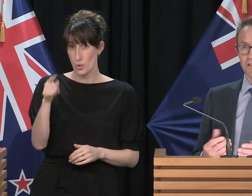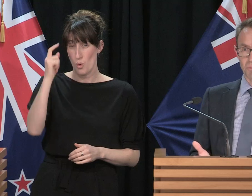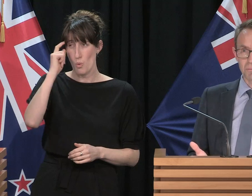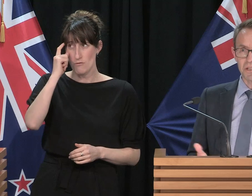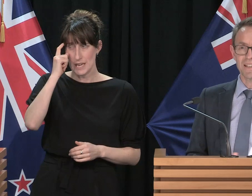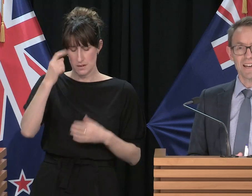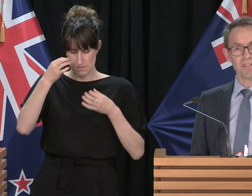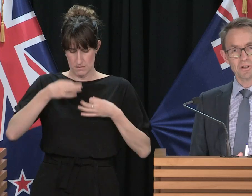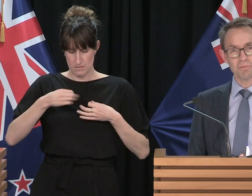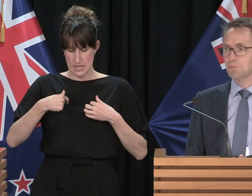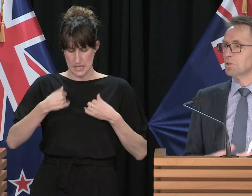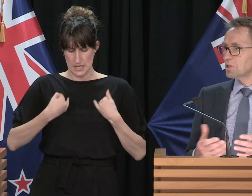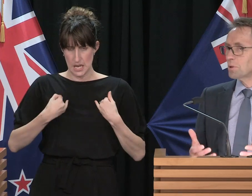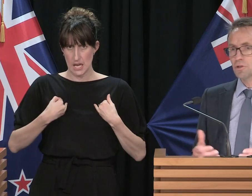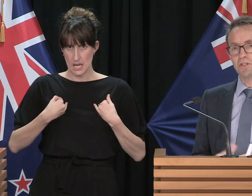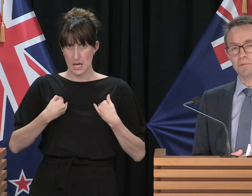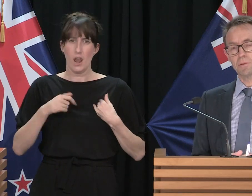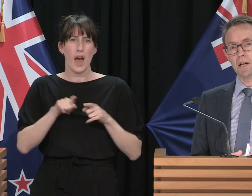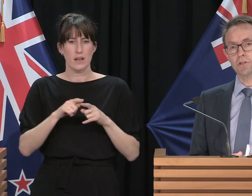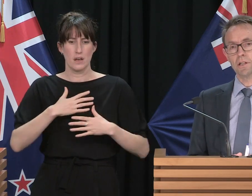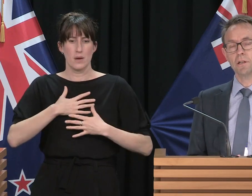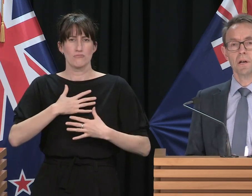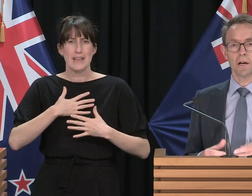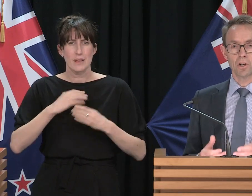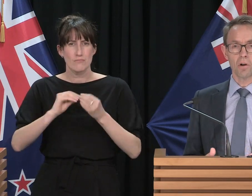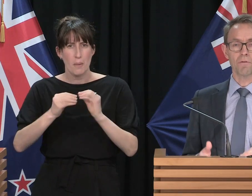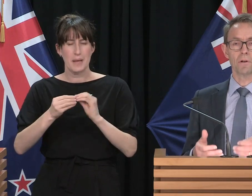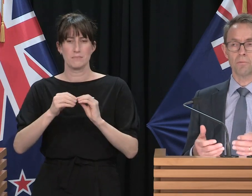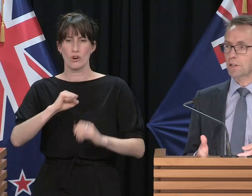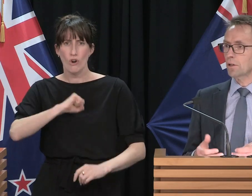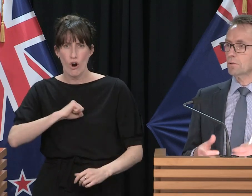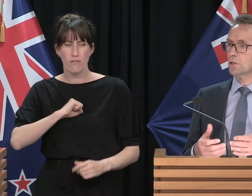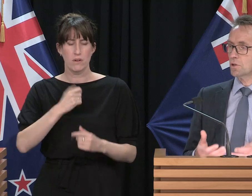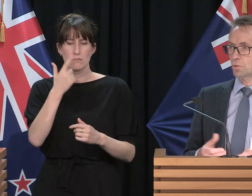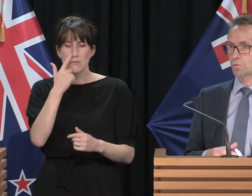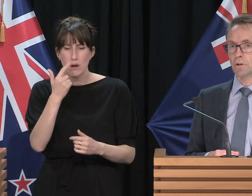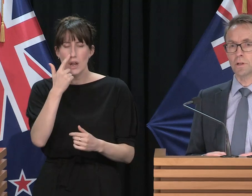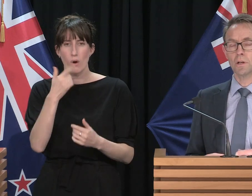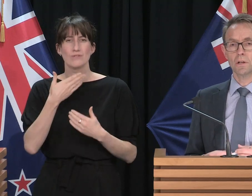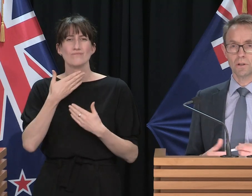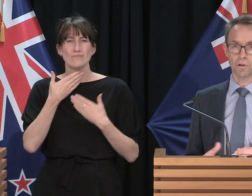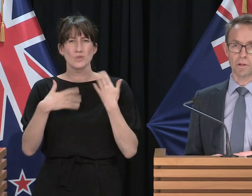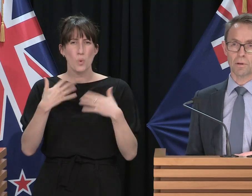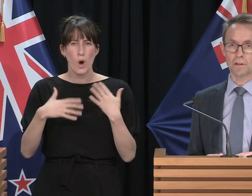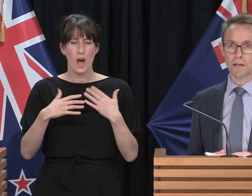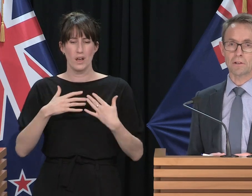case. Again, just a reminder - anyone who has concern about symptoms - and those symptoms